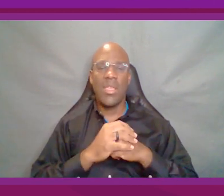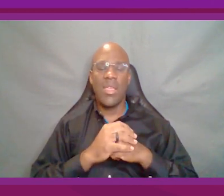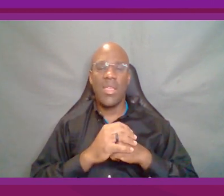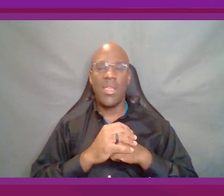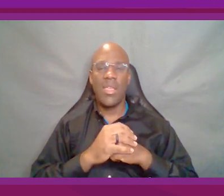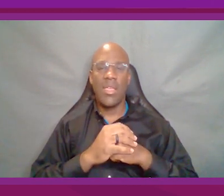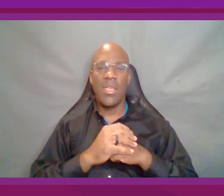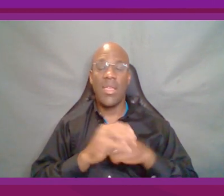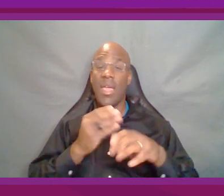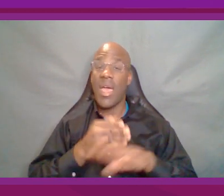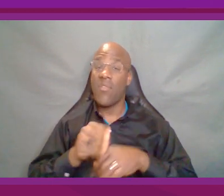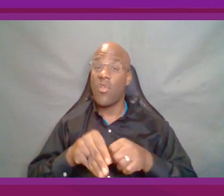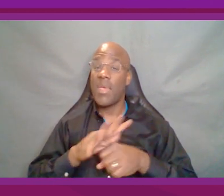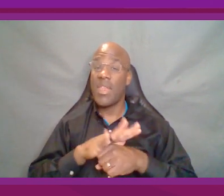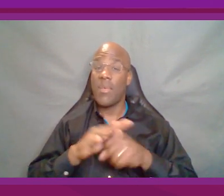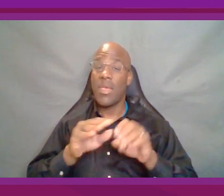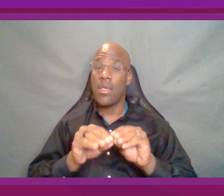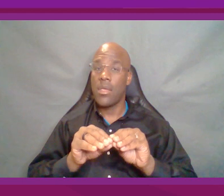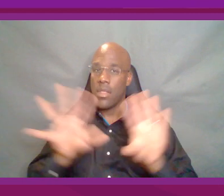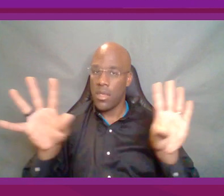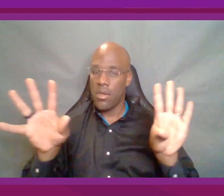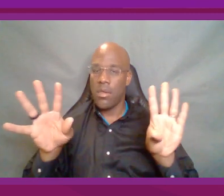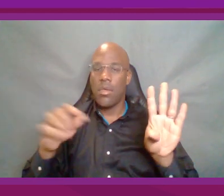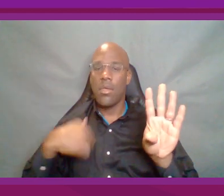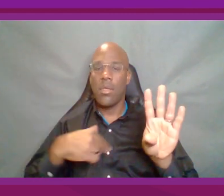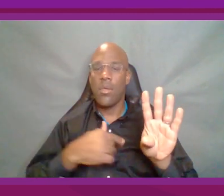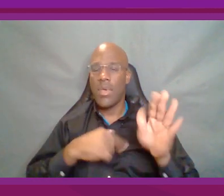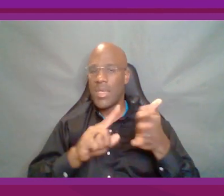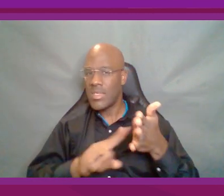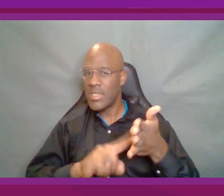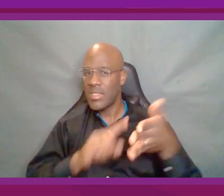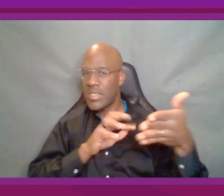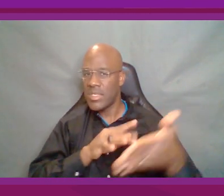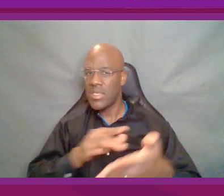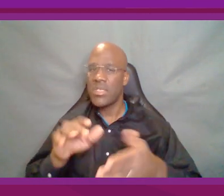made it really clear after the pandemic, when there was a survey done and research and